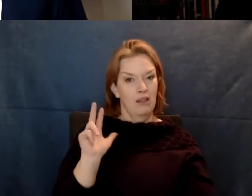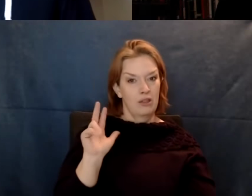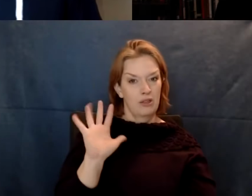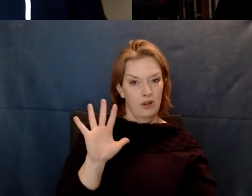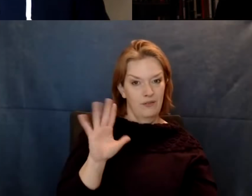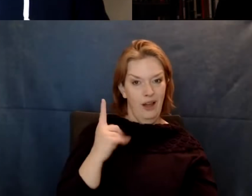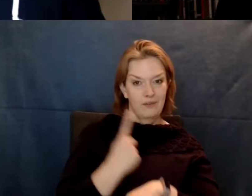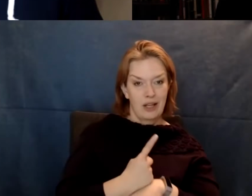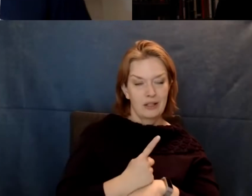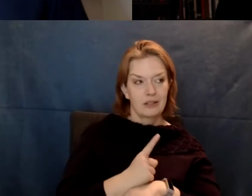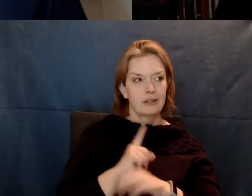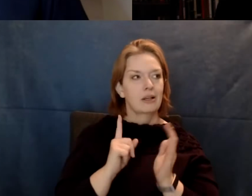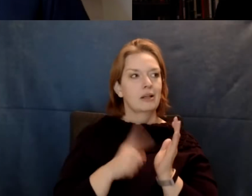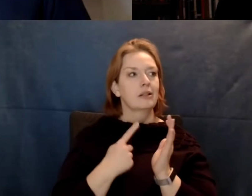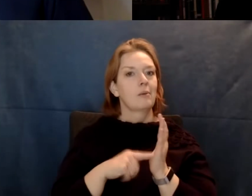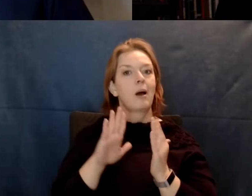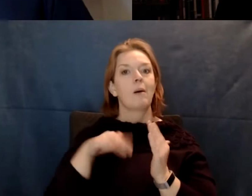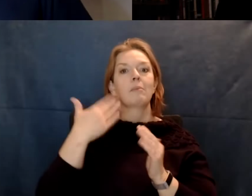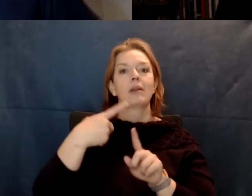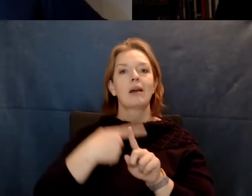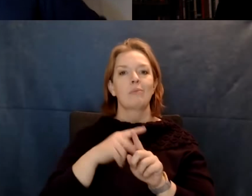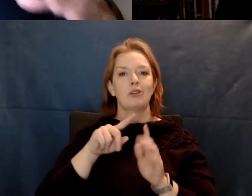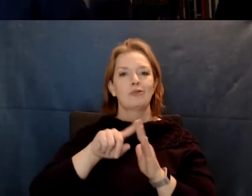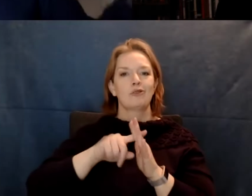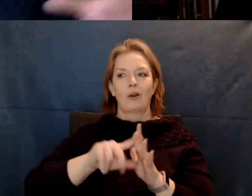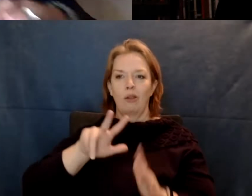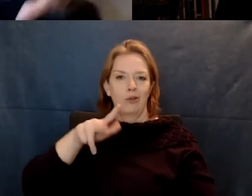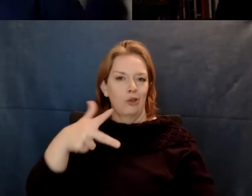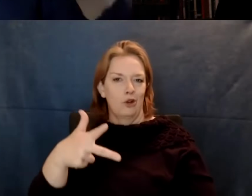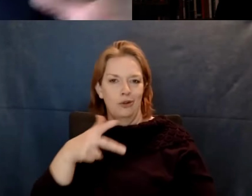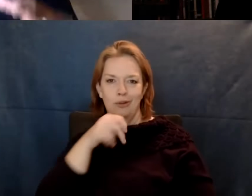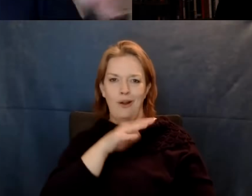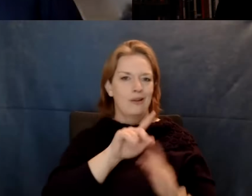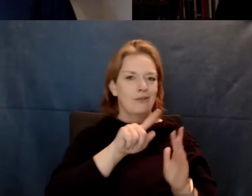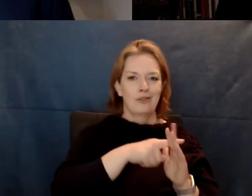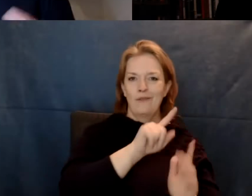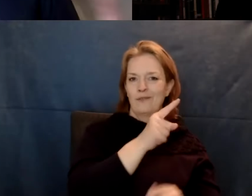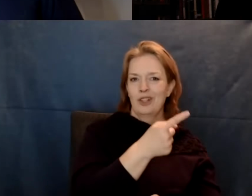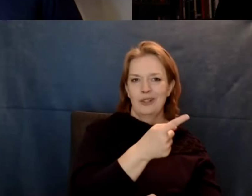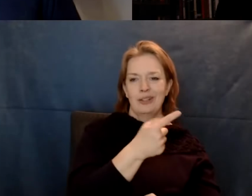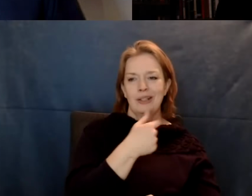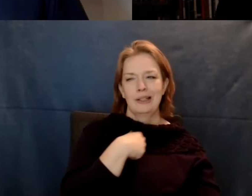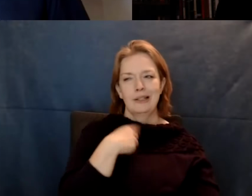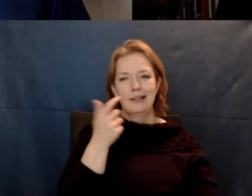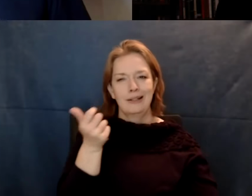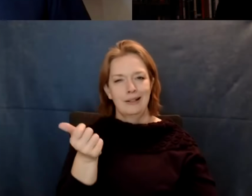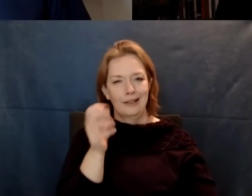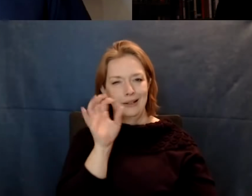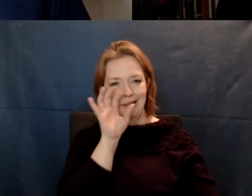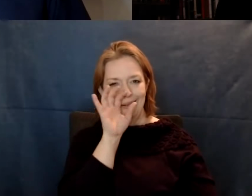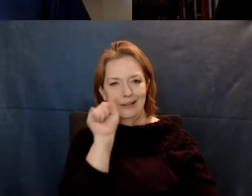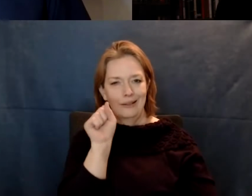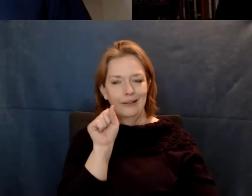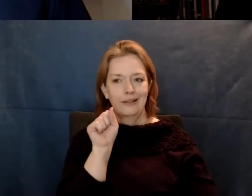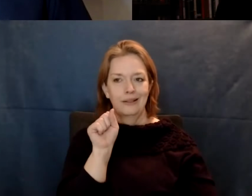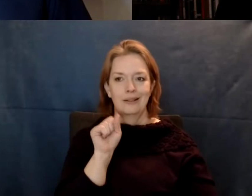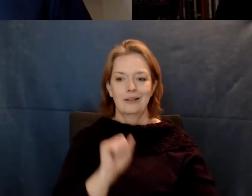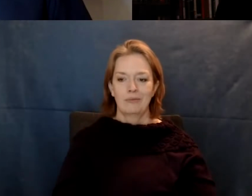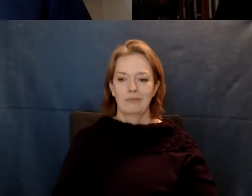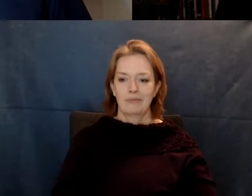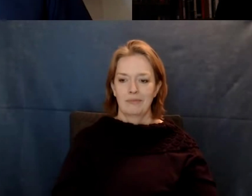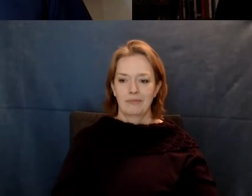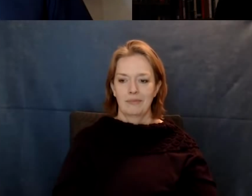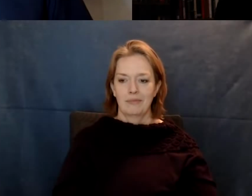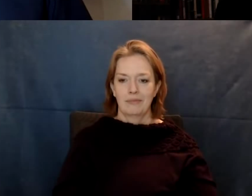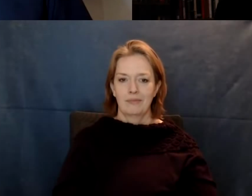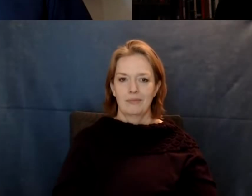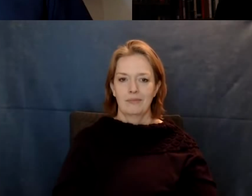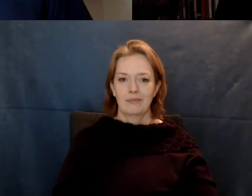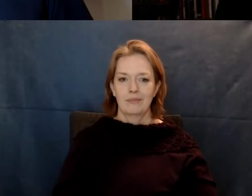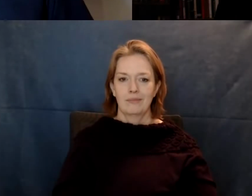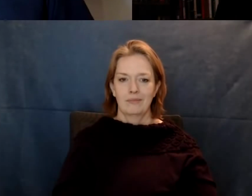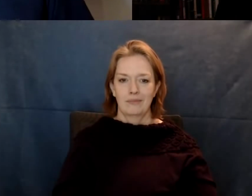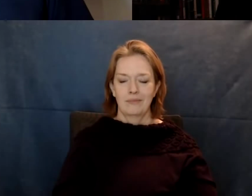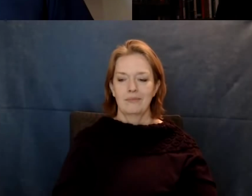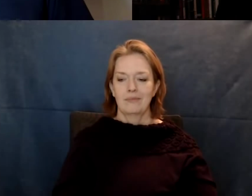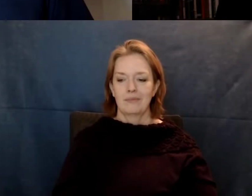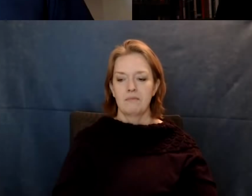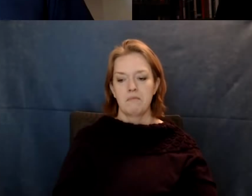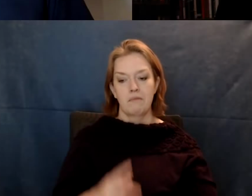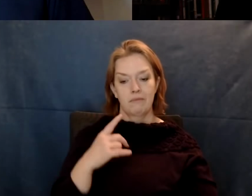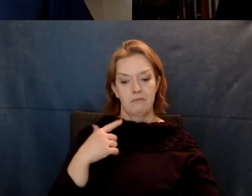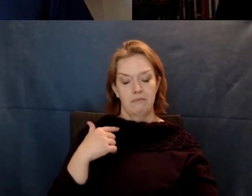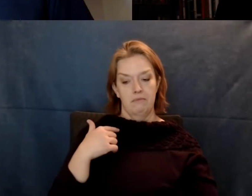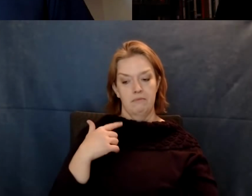the third um and so he's sort of you know blowing...he he's reaffirming, I guess, the